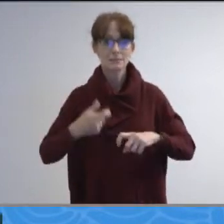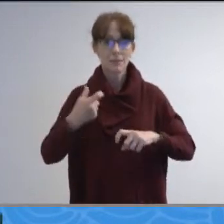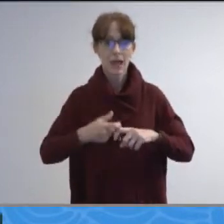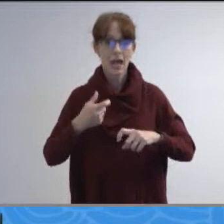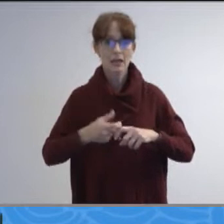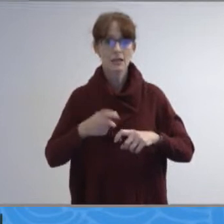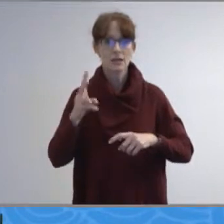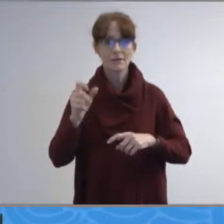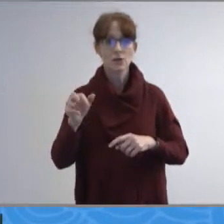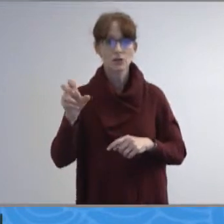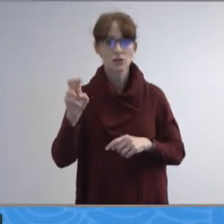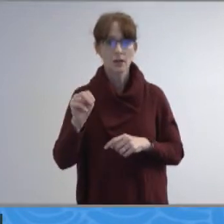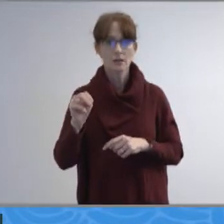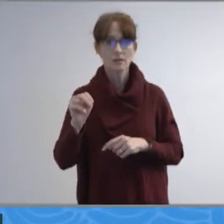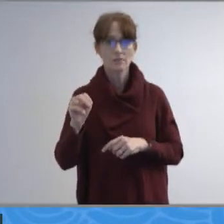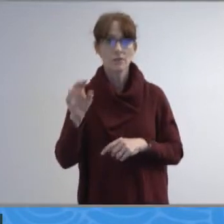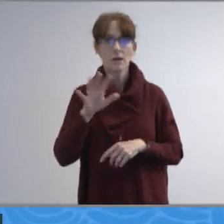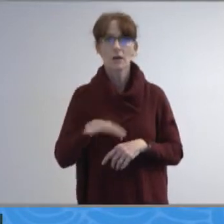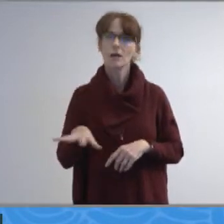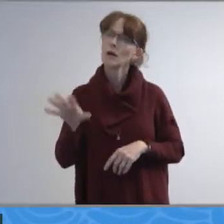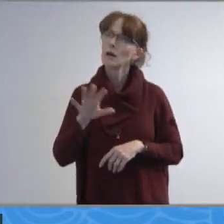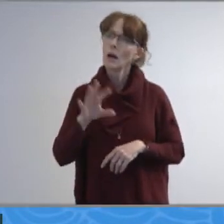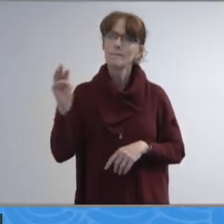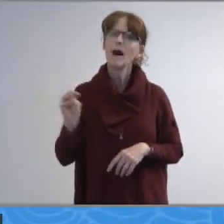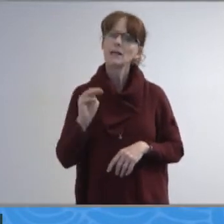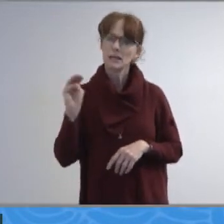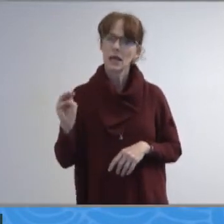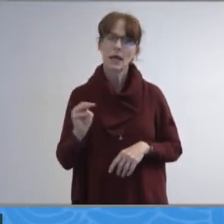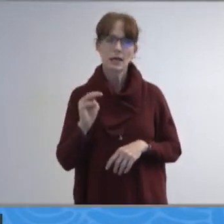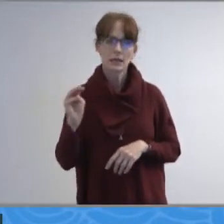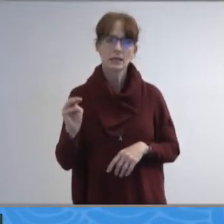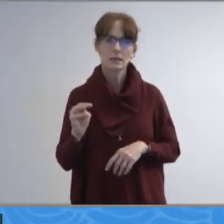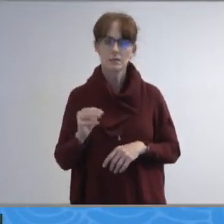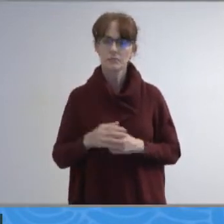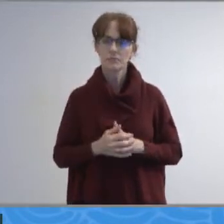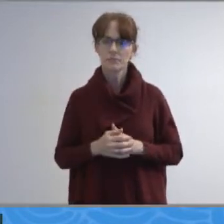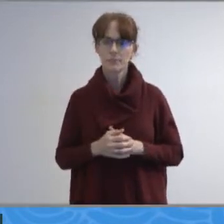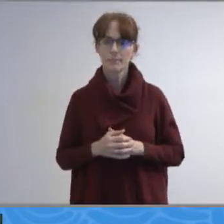and you should have those by Monday of next week.